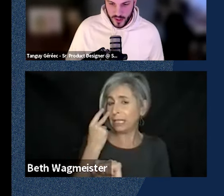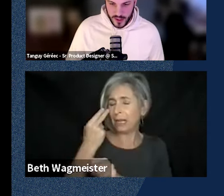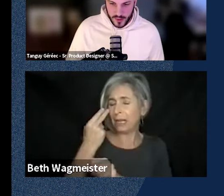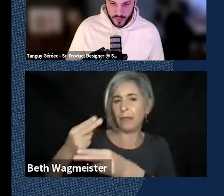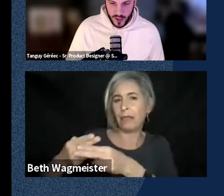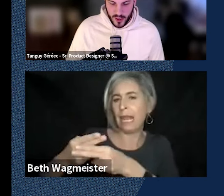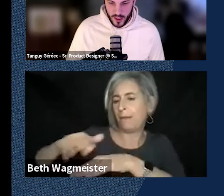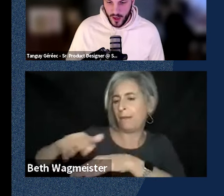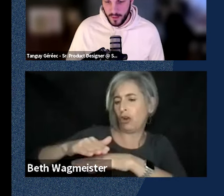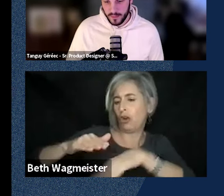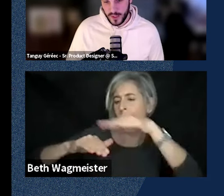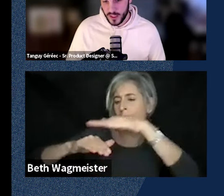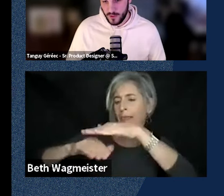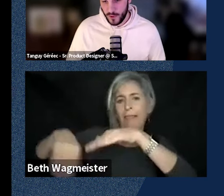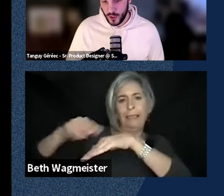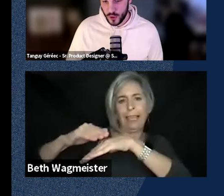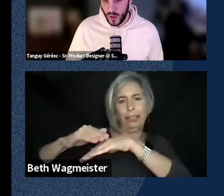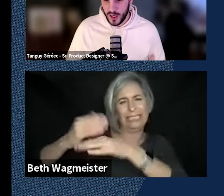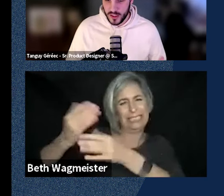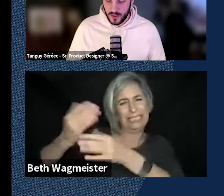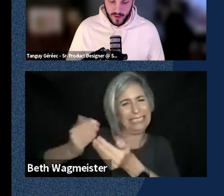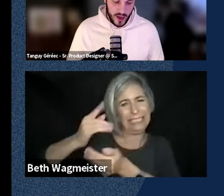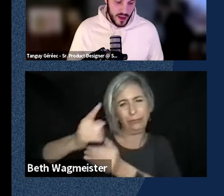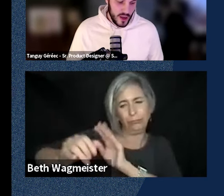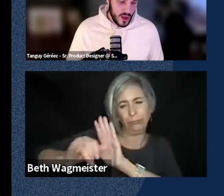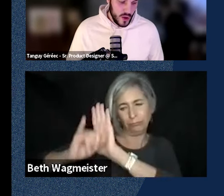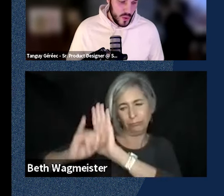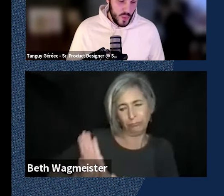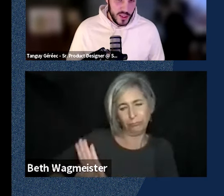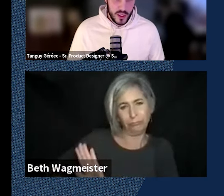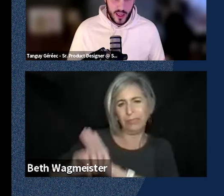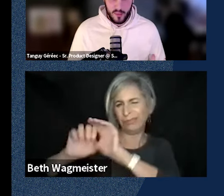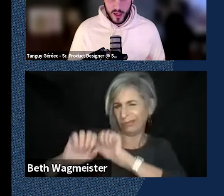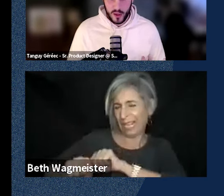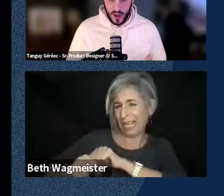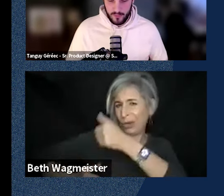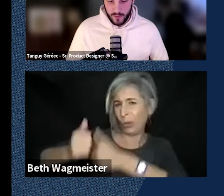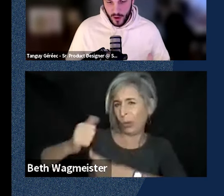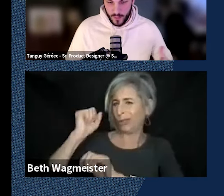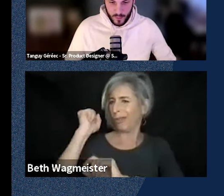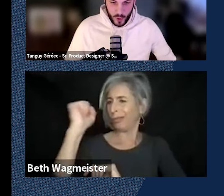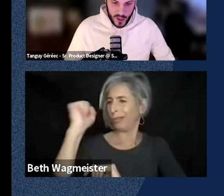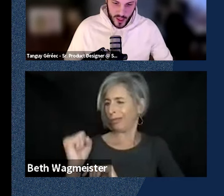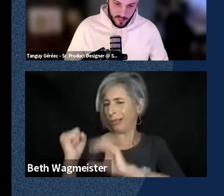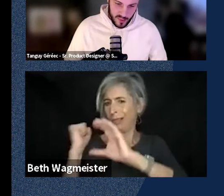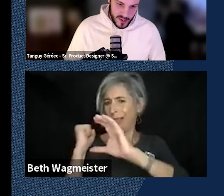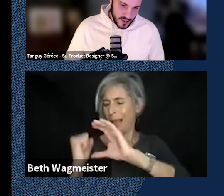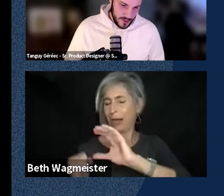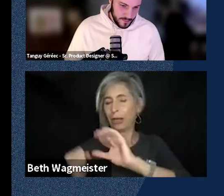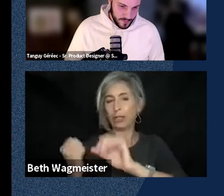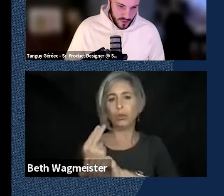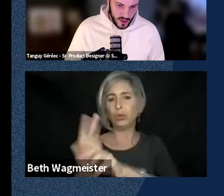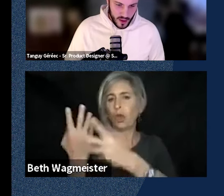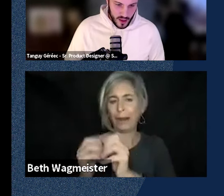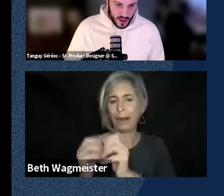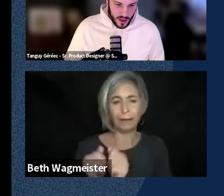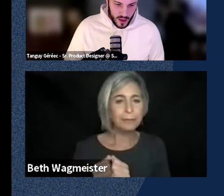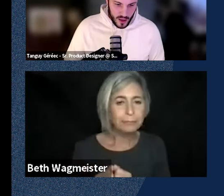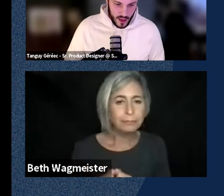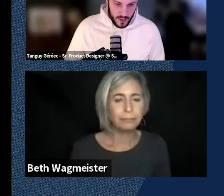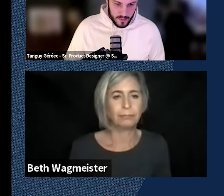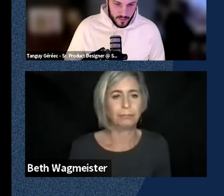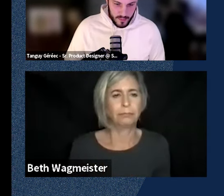So it's pretty easy for you to identify which landmark you have already implemented.